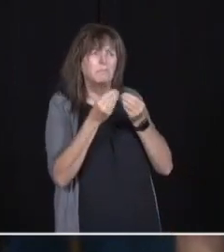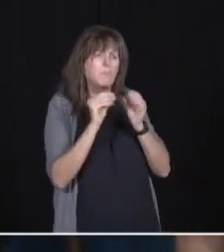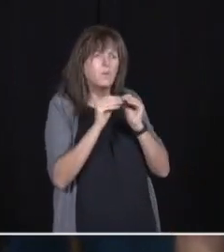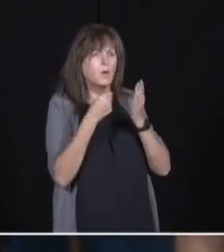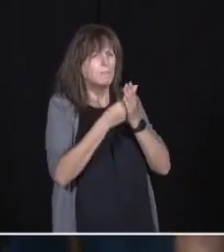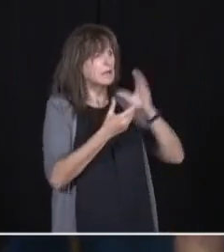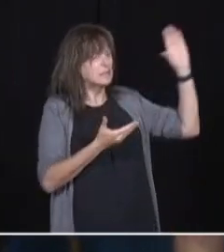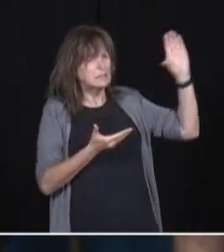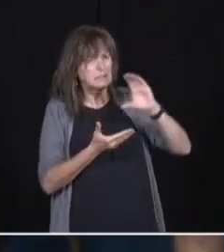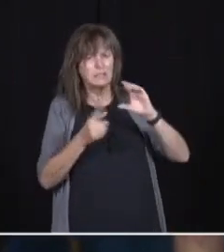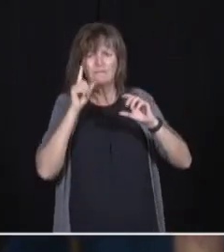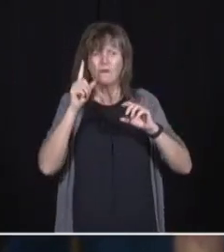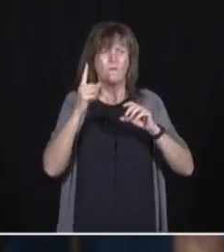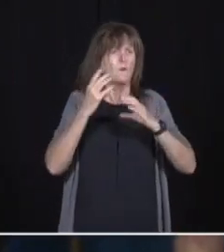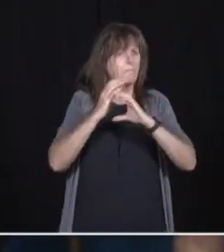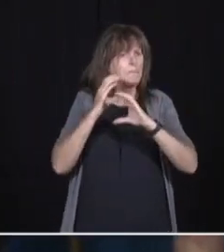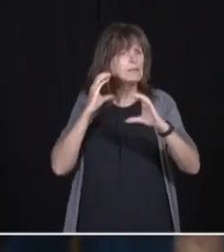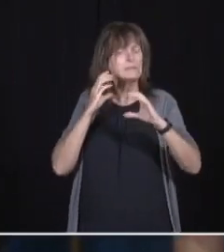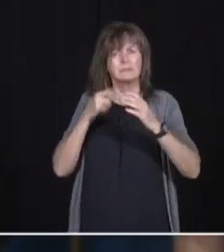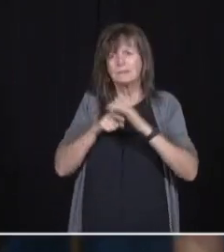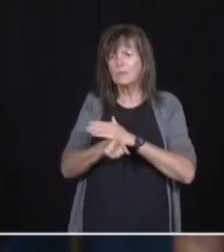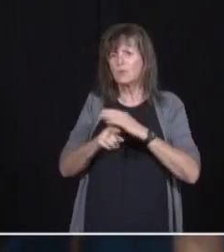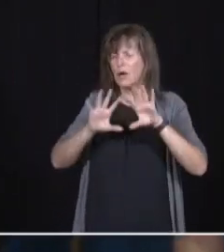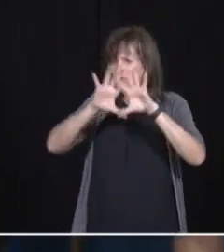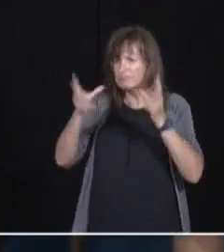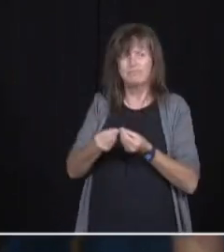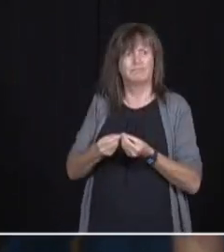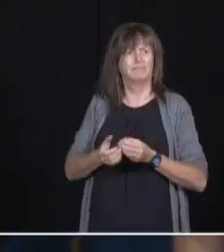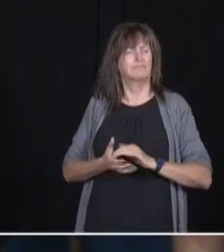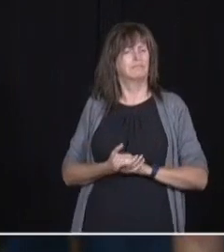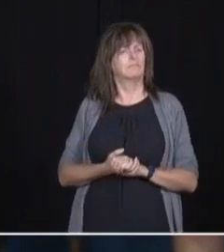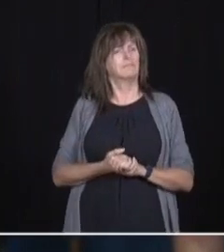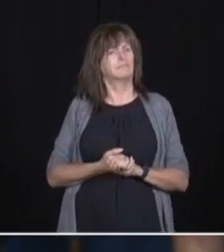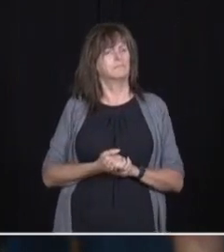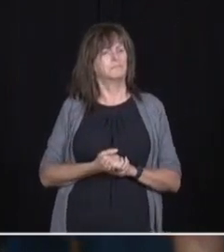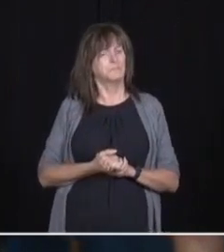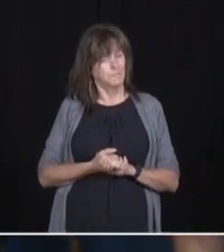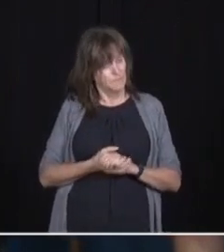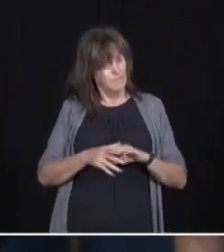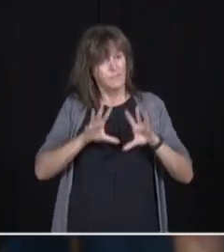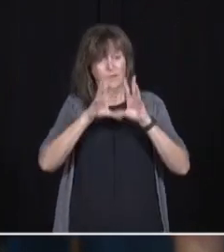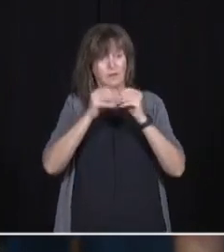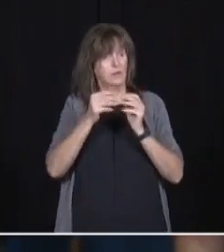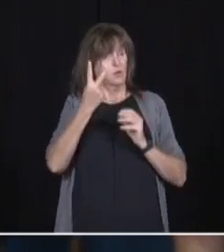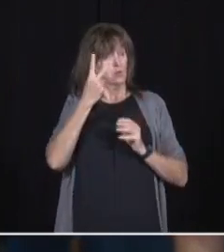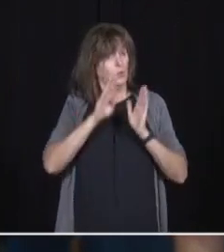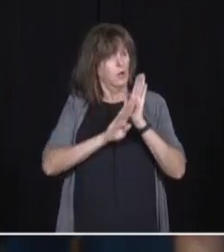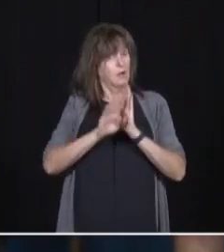municipalities and criticisms were supported as part of the safe restart agreement. As a result, up to $2 billion will be of able